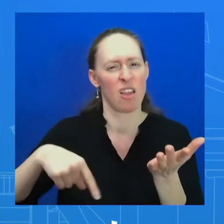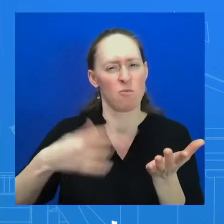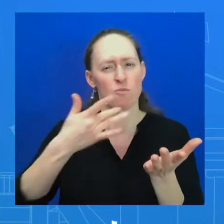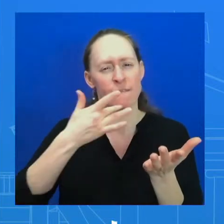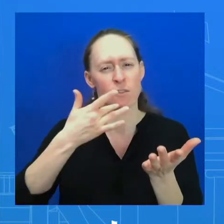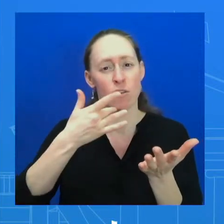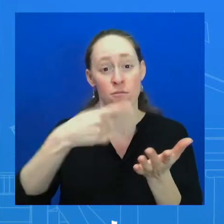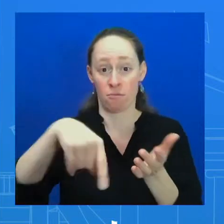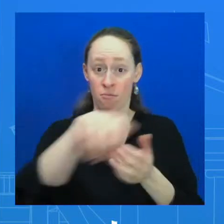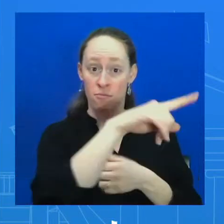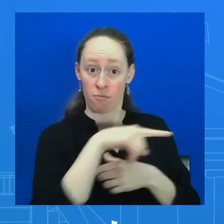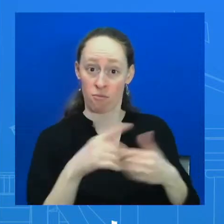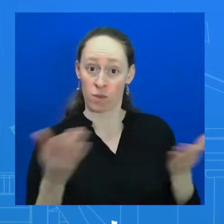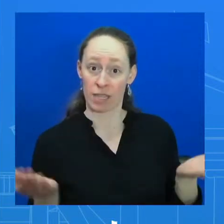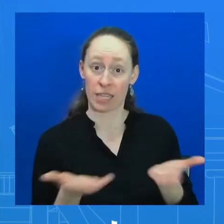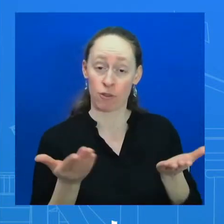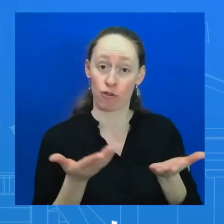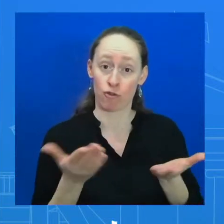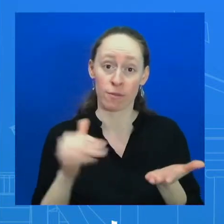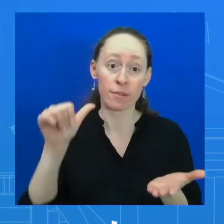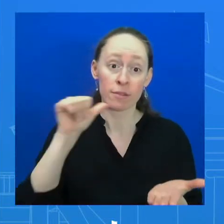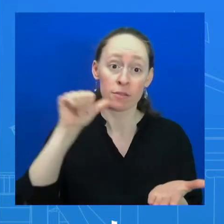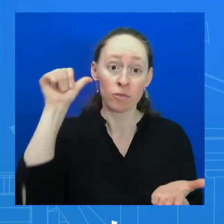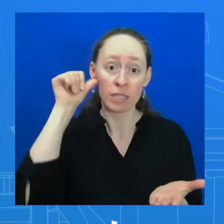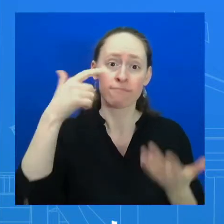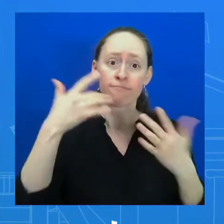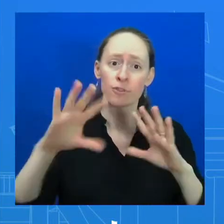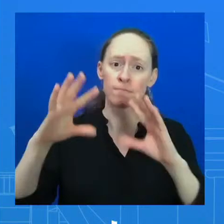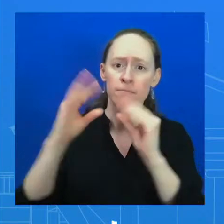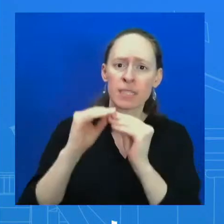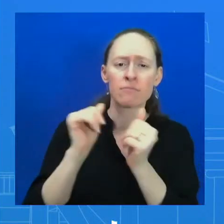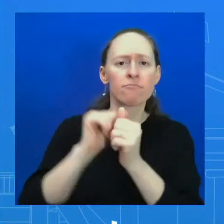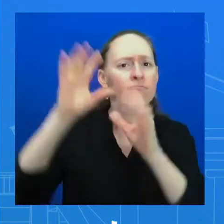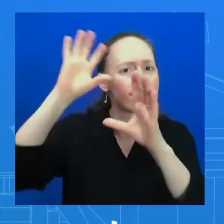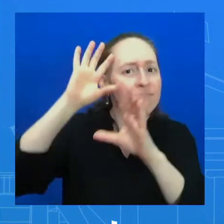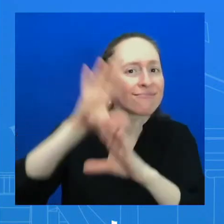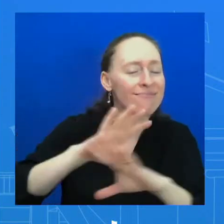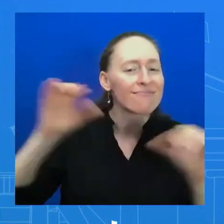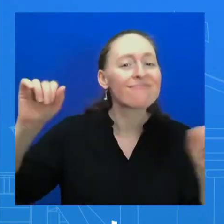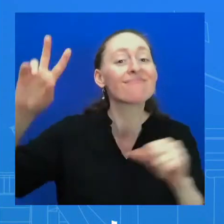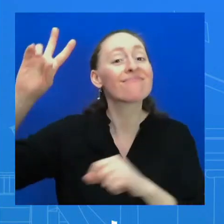and met with the President and the Vice President, they asked for a working group conversation,